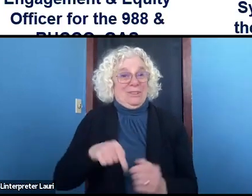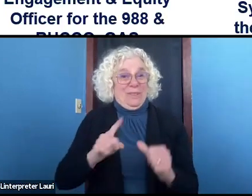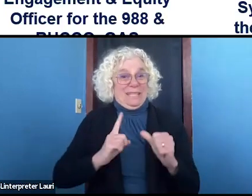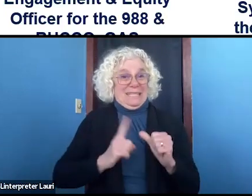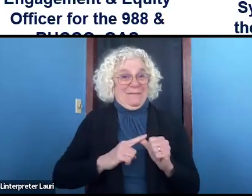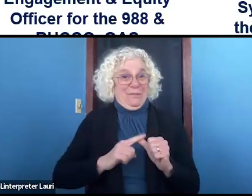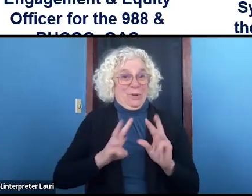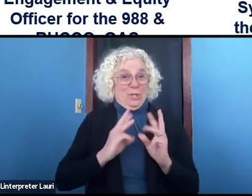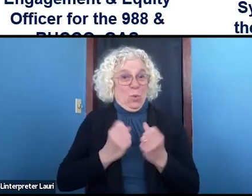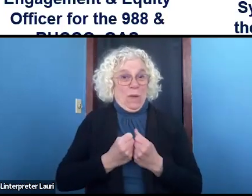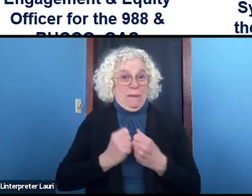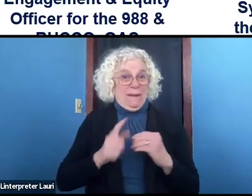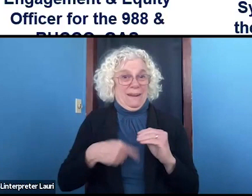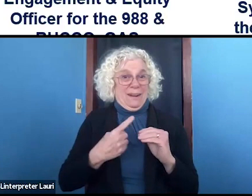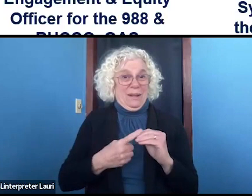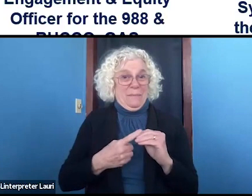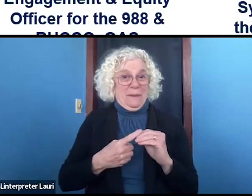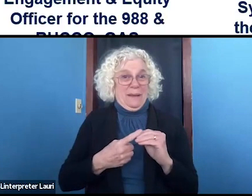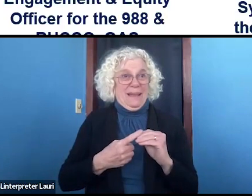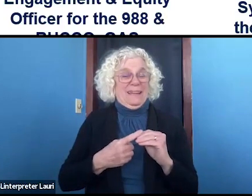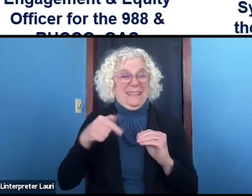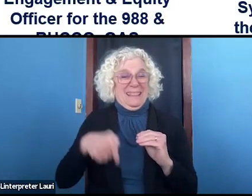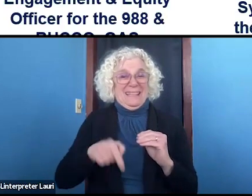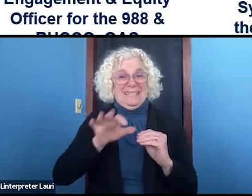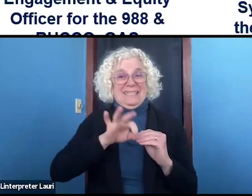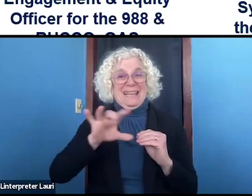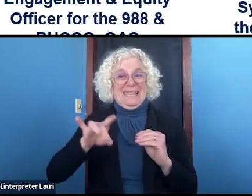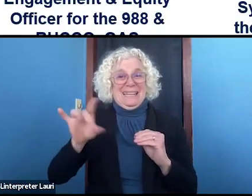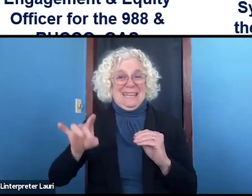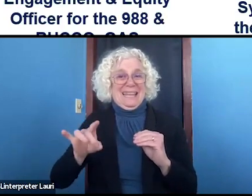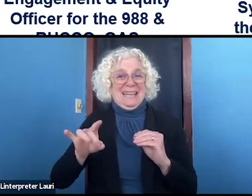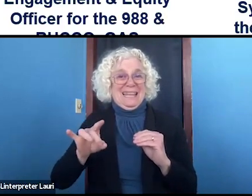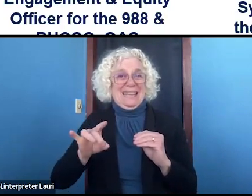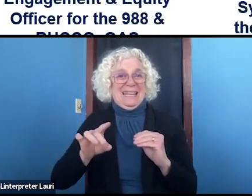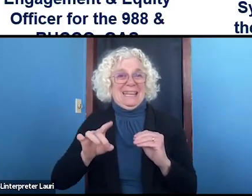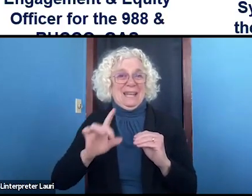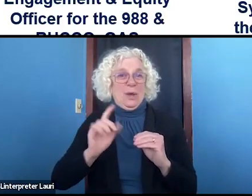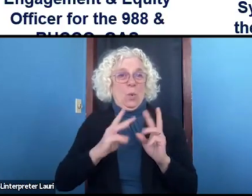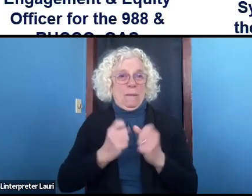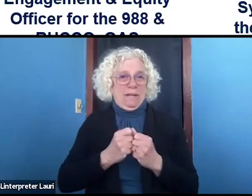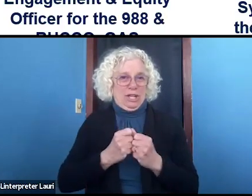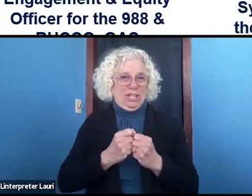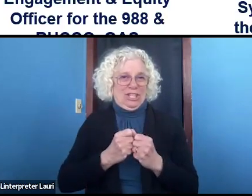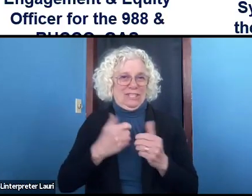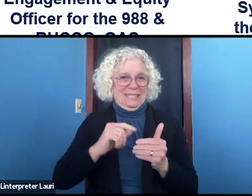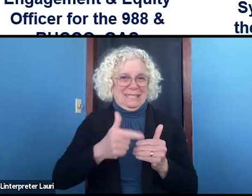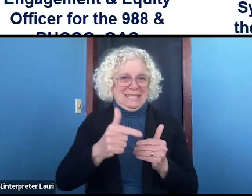on our quarterly, quarterly, 90 day equity webinar series. We are so excited about the extra ordinary opportunity